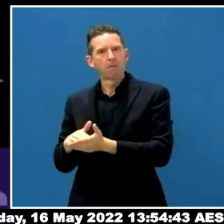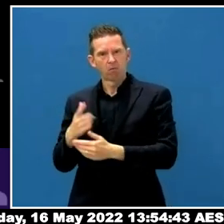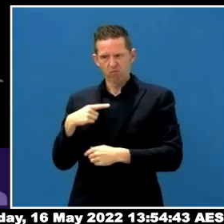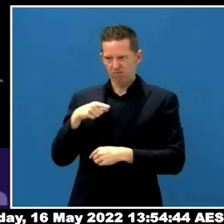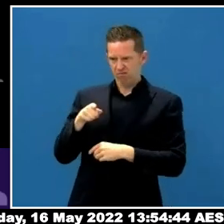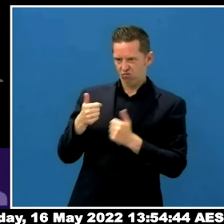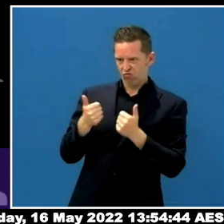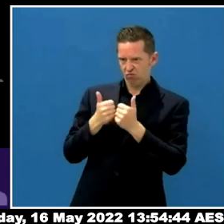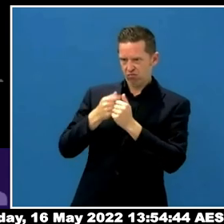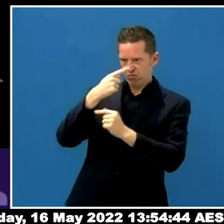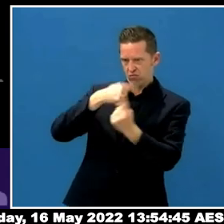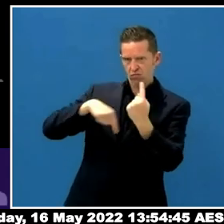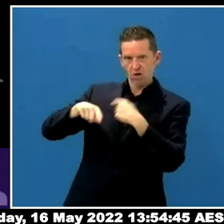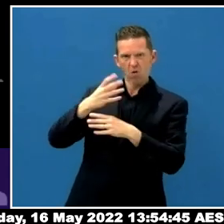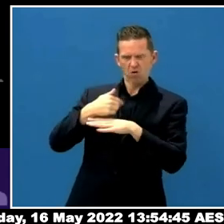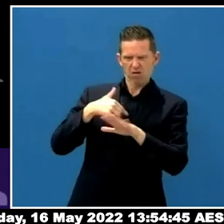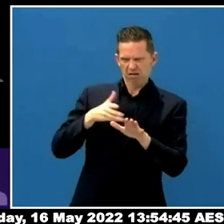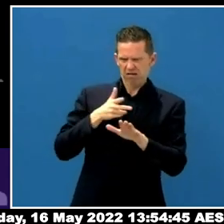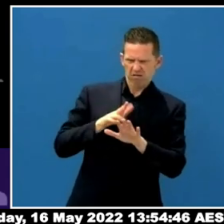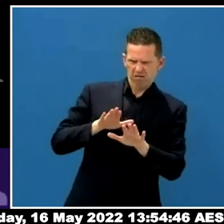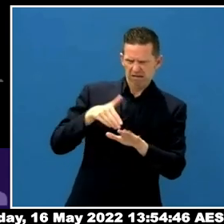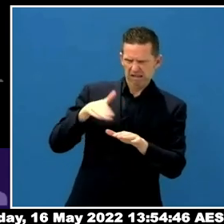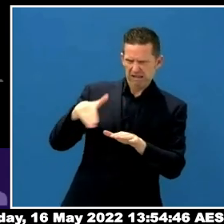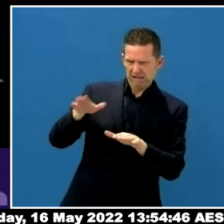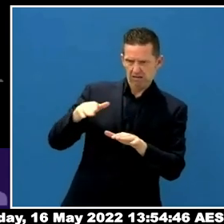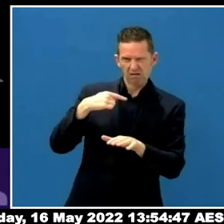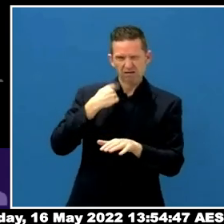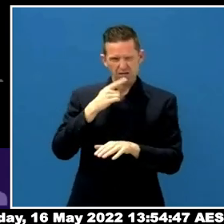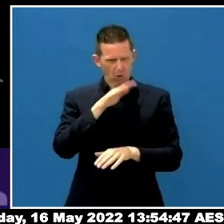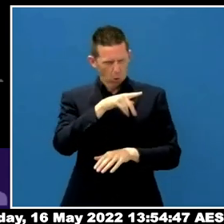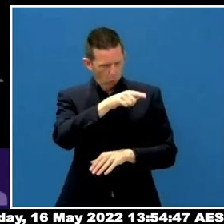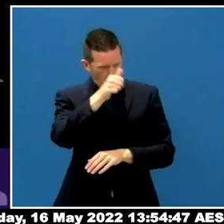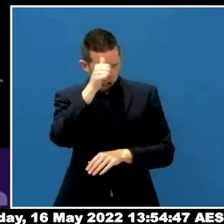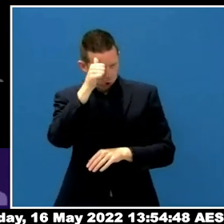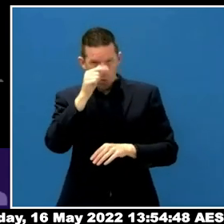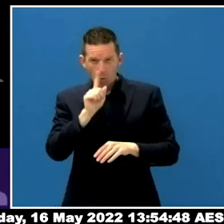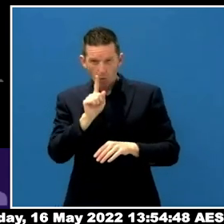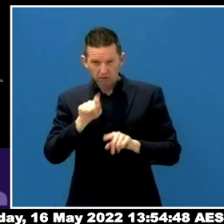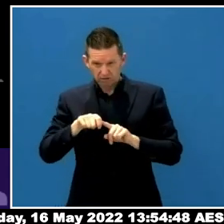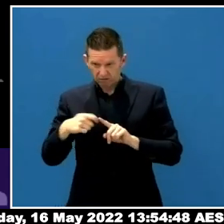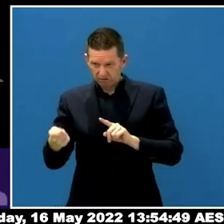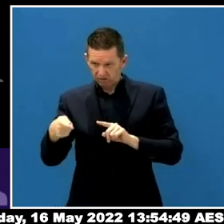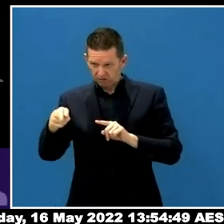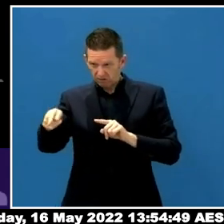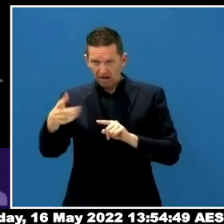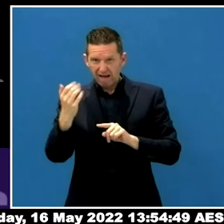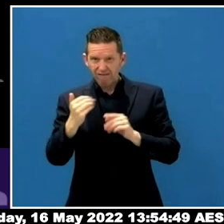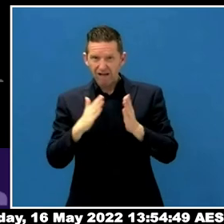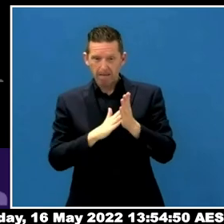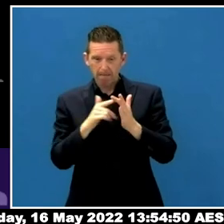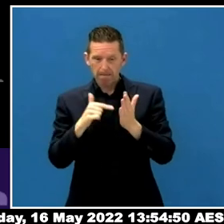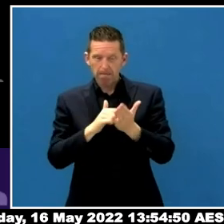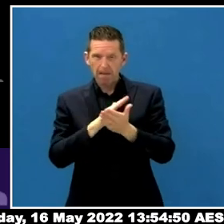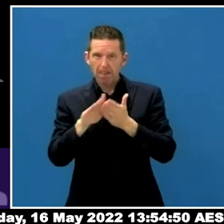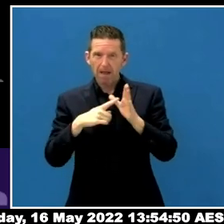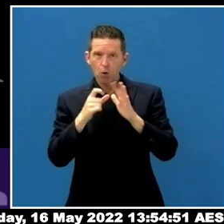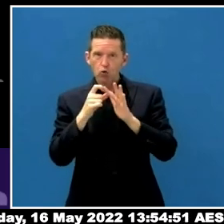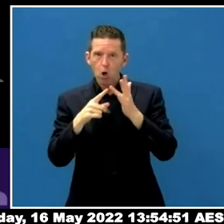do you realise that the methadone clinic is actually across the park? This is a bit dangerous, having clients with disabilities.